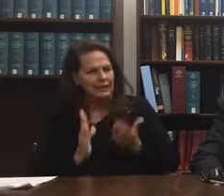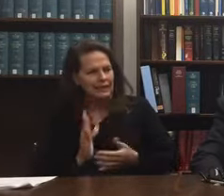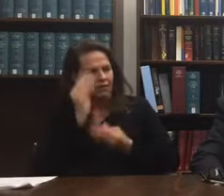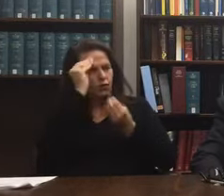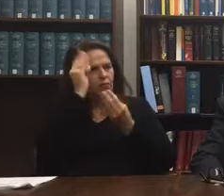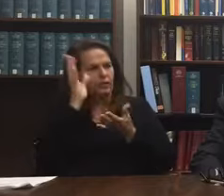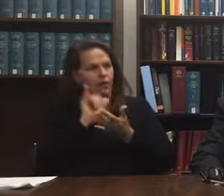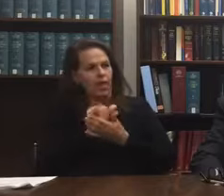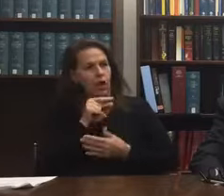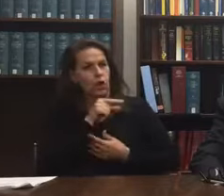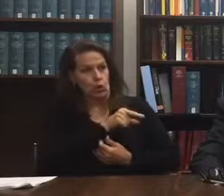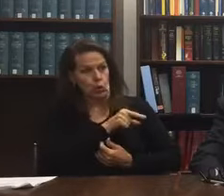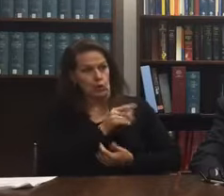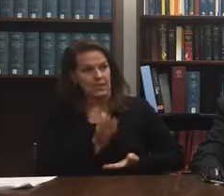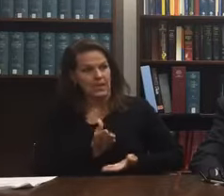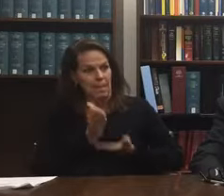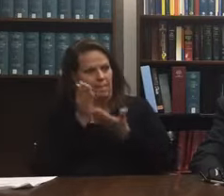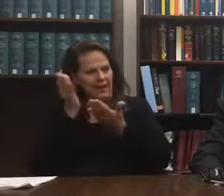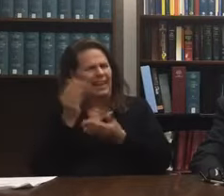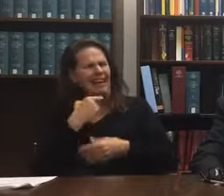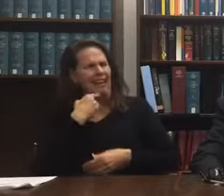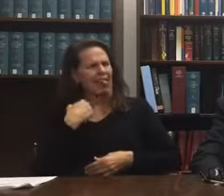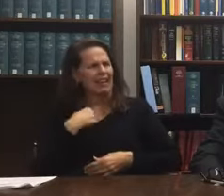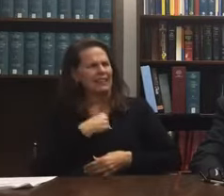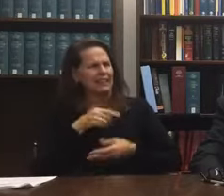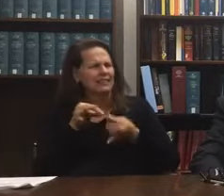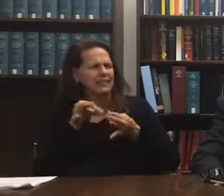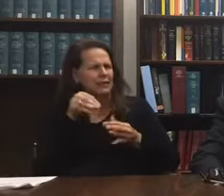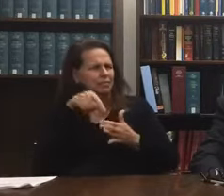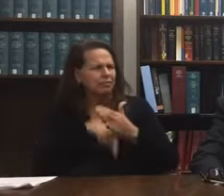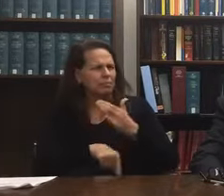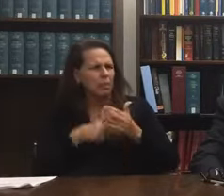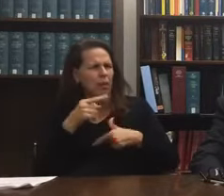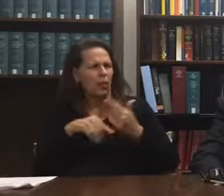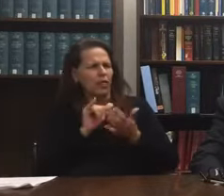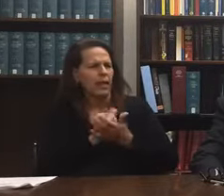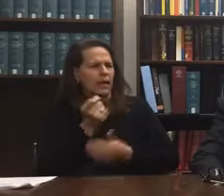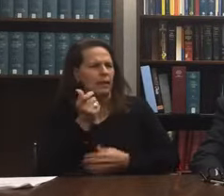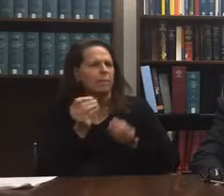submit tell us a little bit more about that if you would what who are those